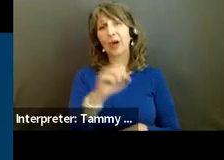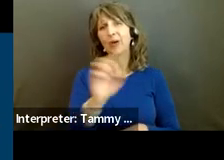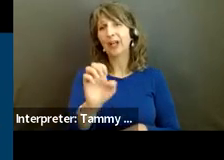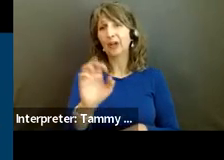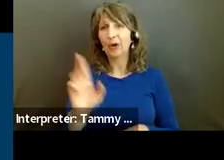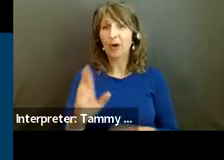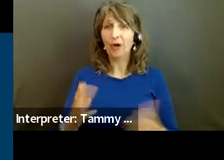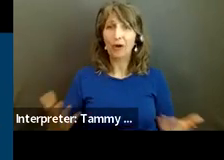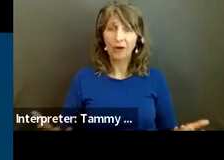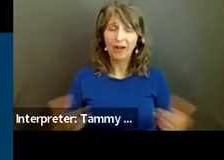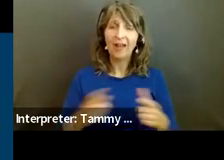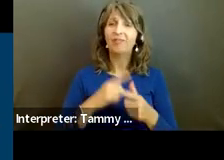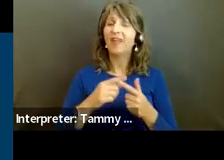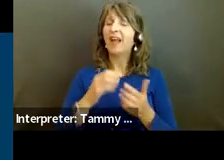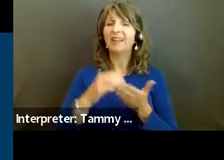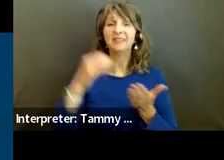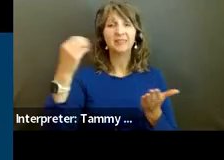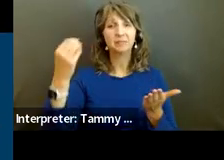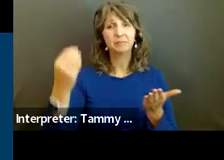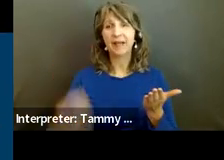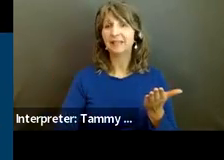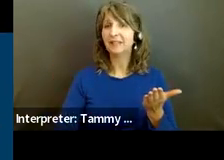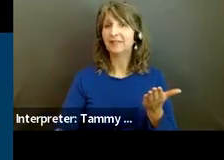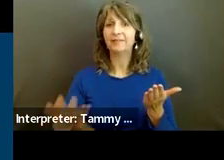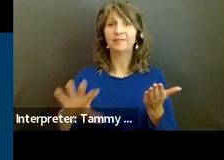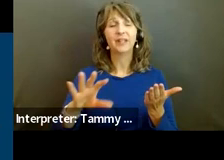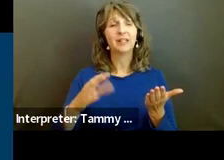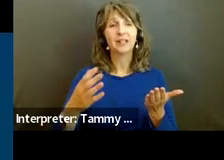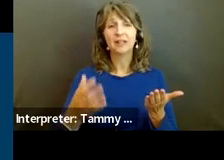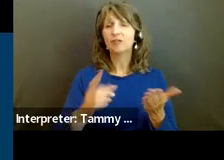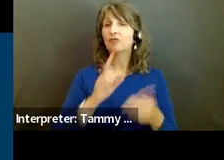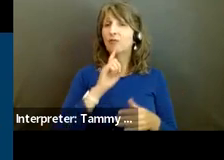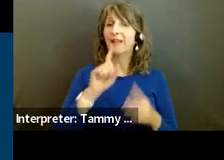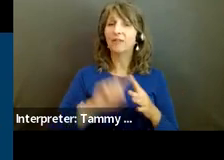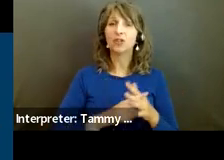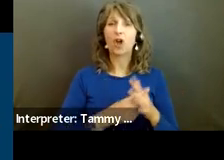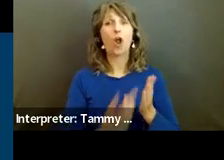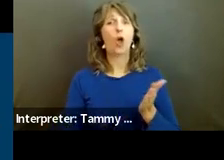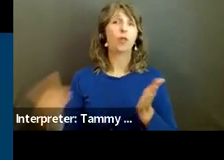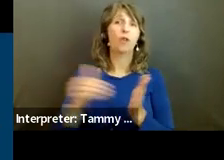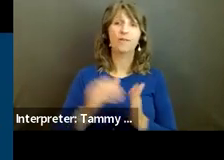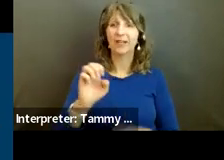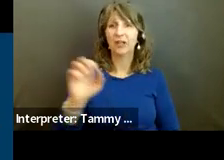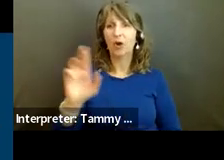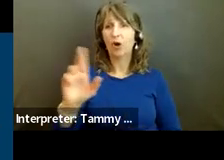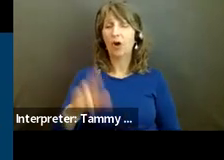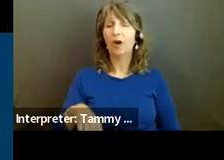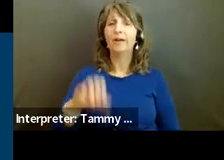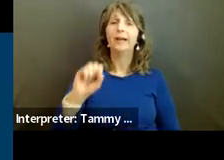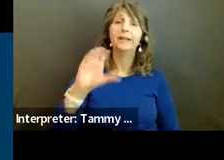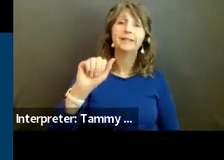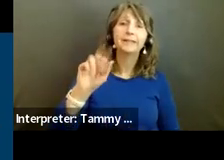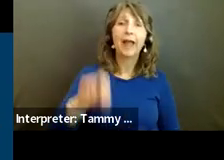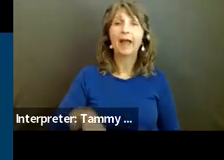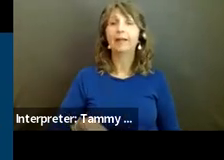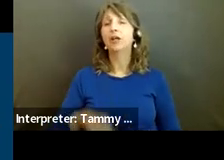She would have had scans, she would have had surgical consults, and that would be extremely expensive.